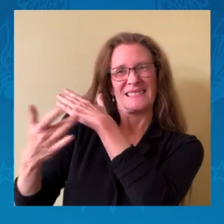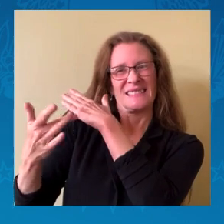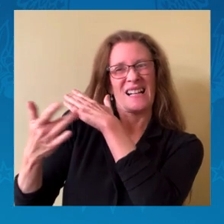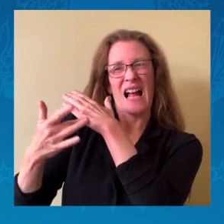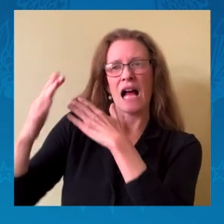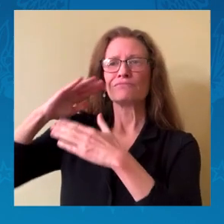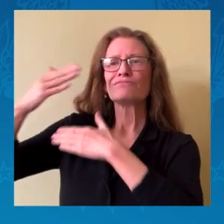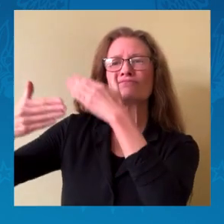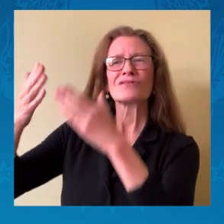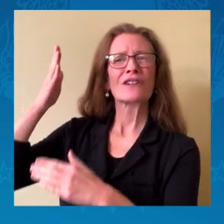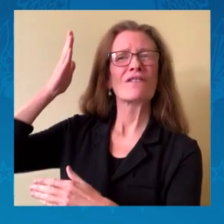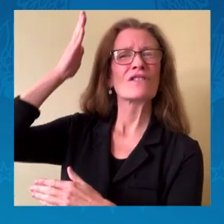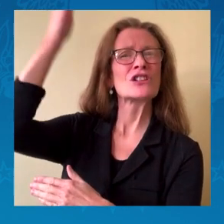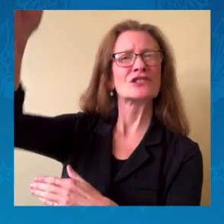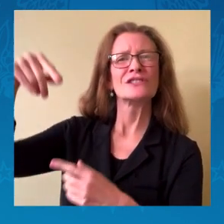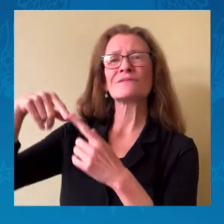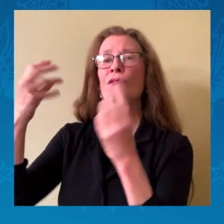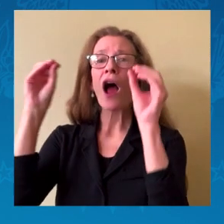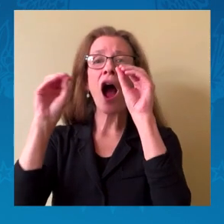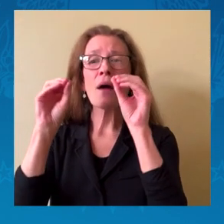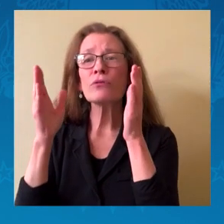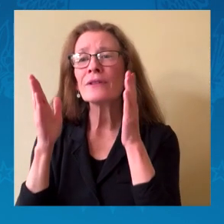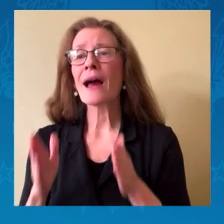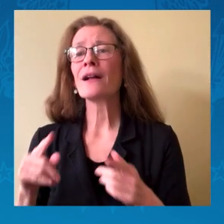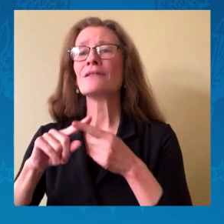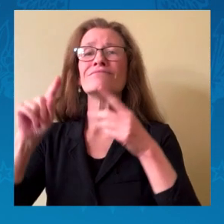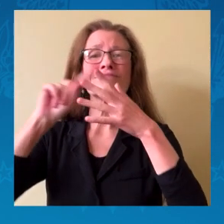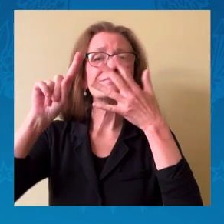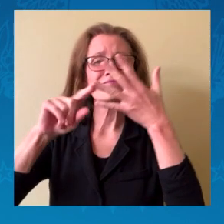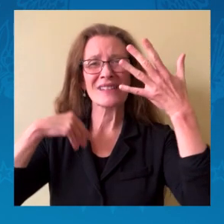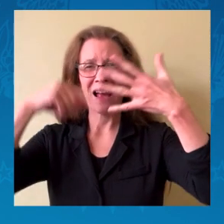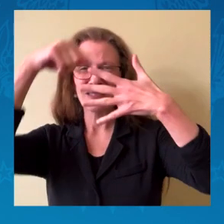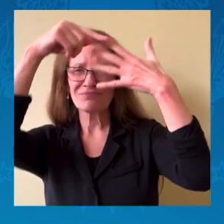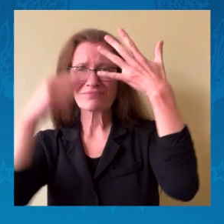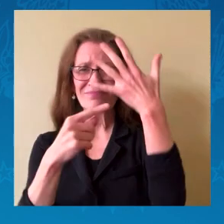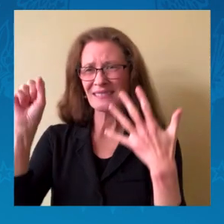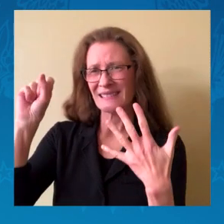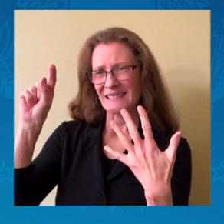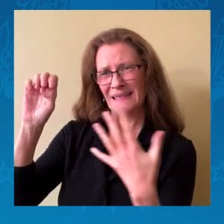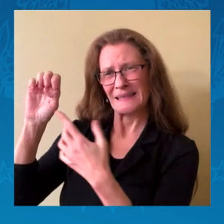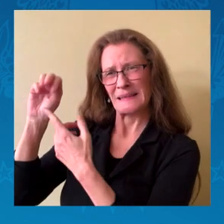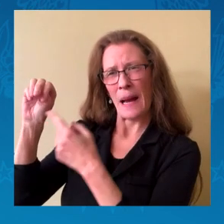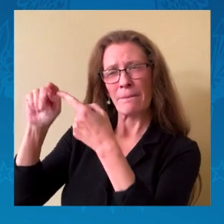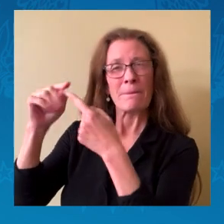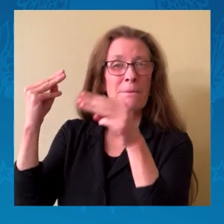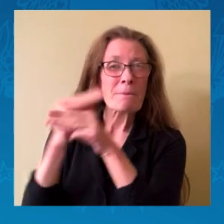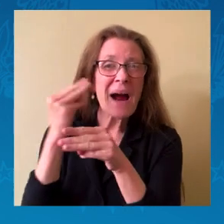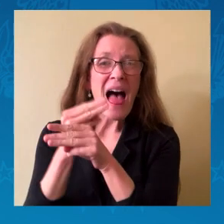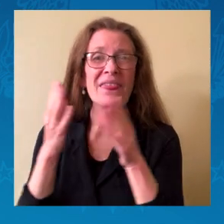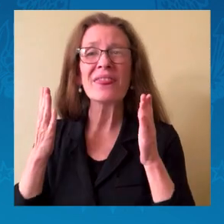mathematics and a unique environment to understand, protect and operate in the space domain.